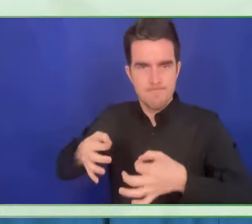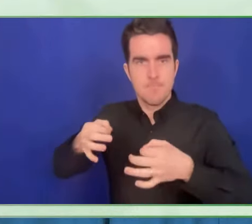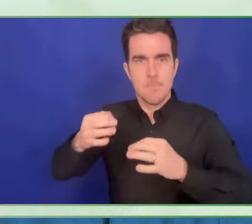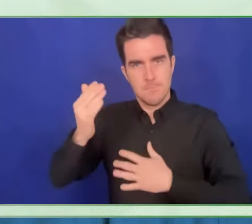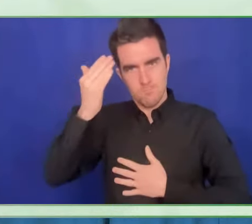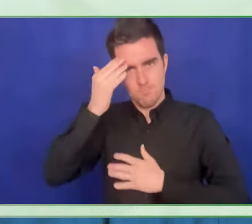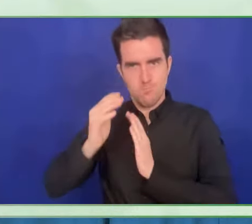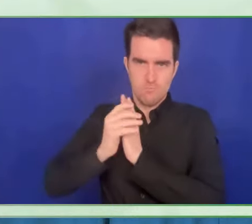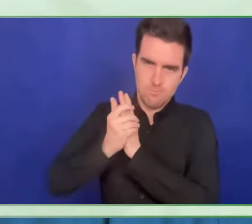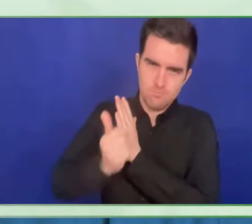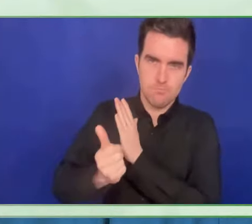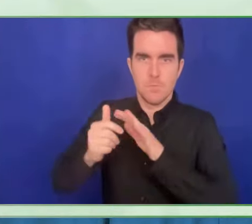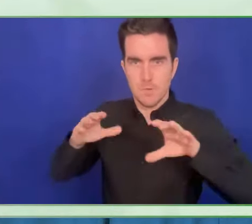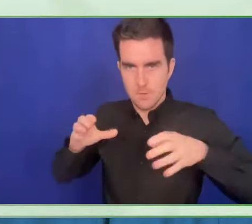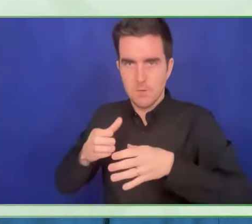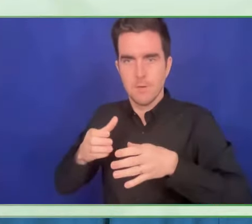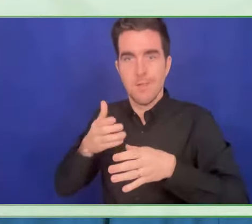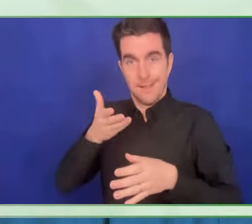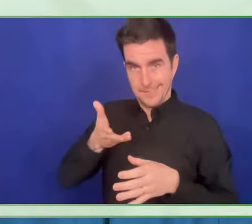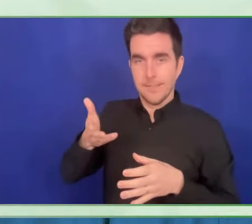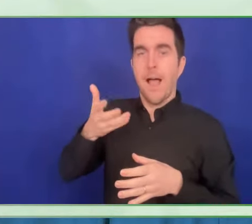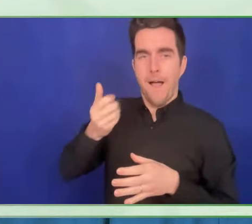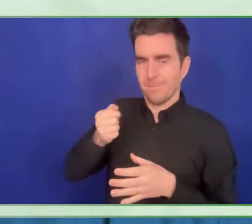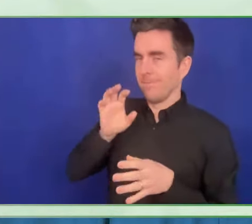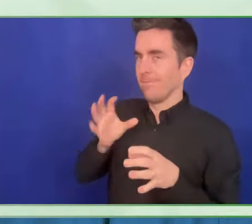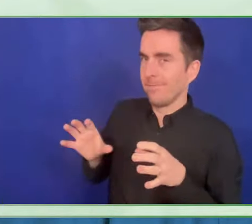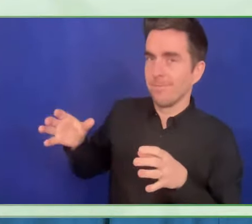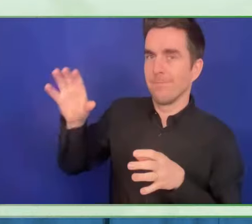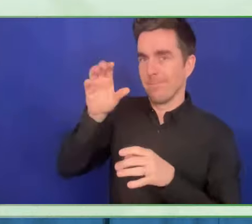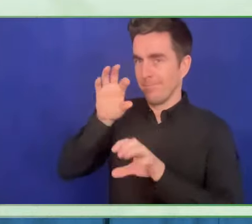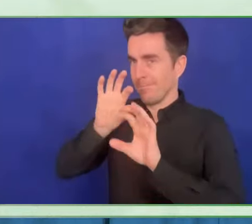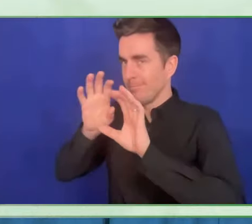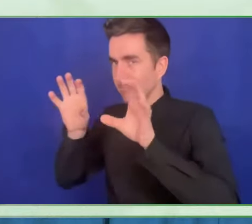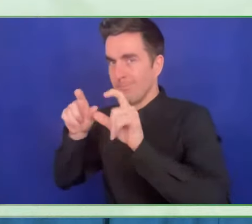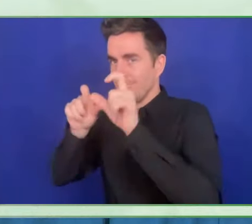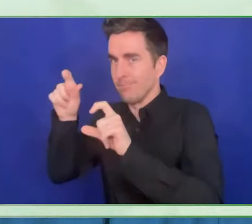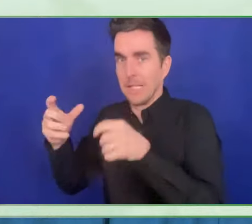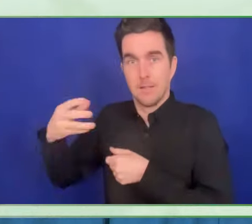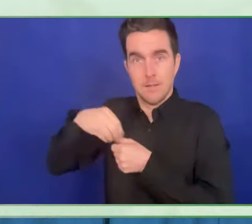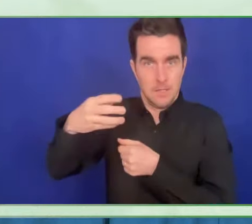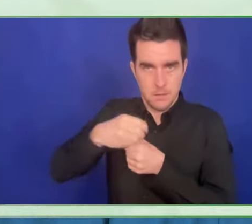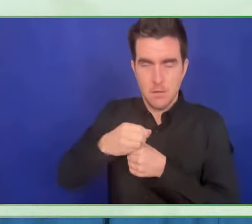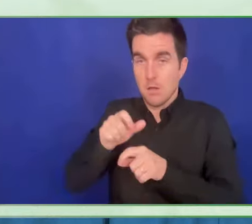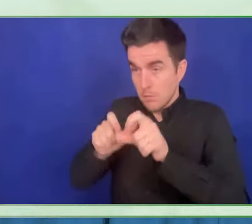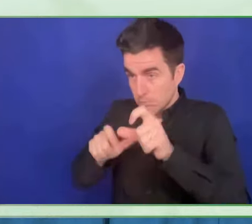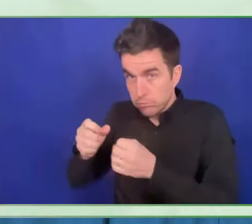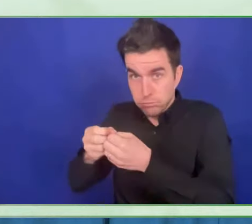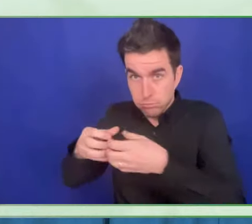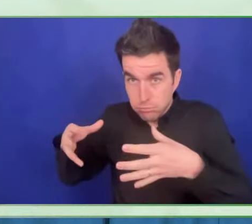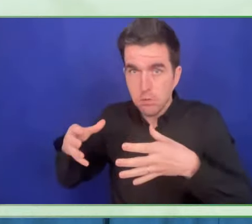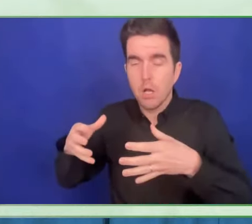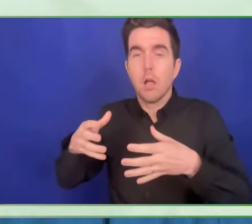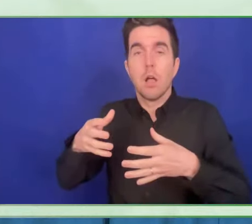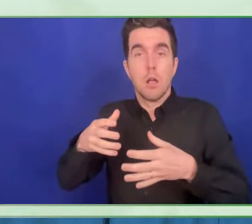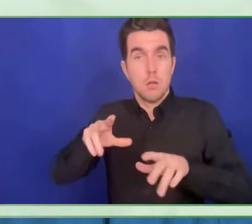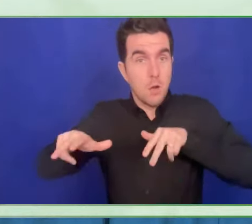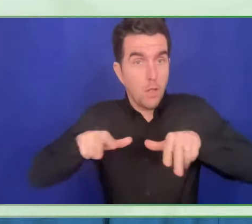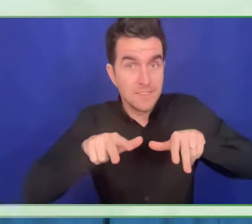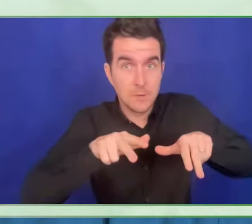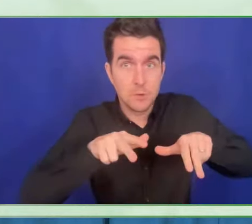Last year we set up, launched by the Czech presidency, a package to improve the Labour market outcomes of persons with disabilities.